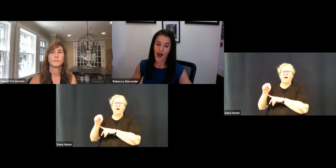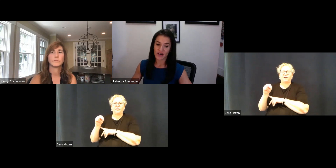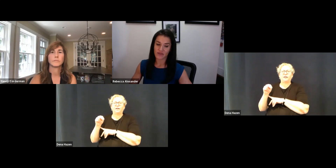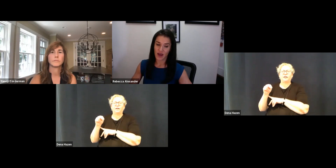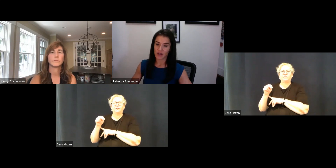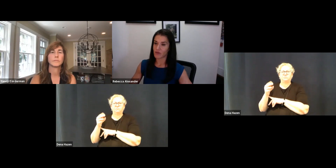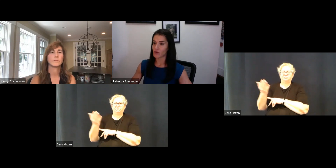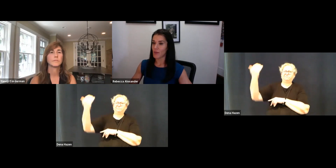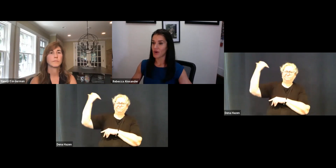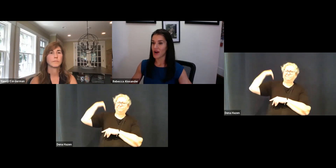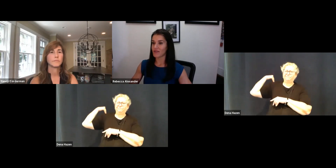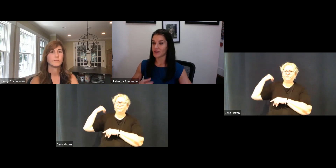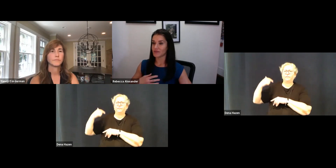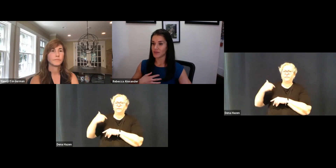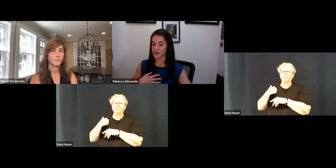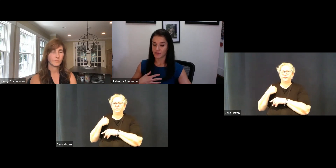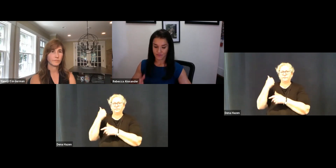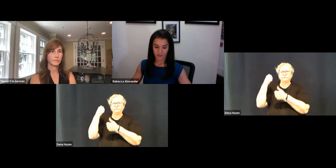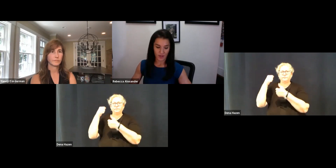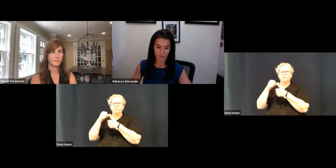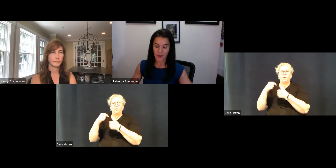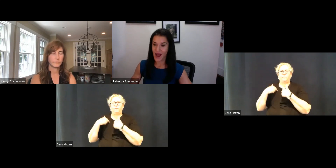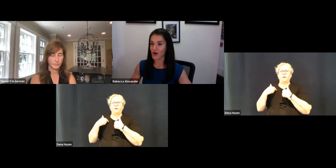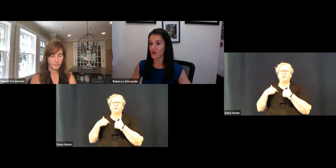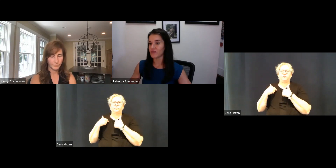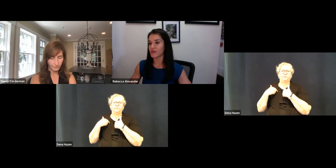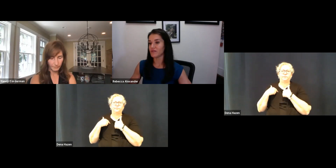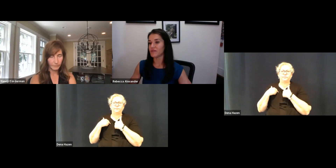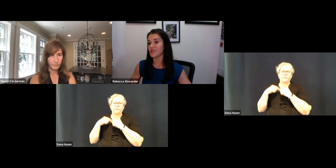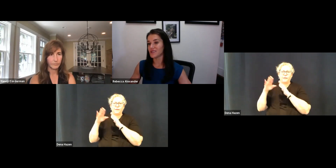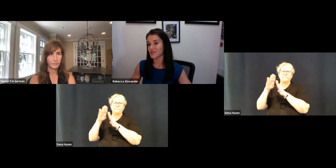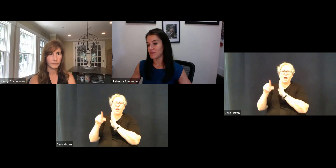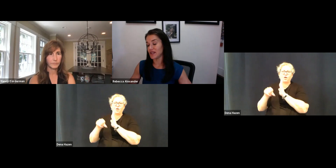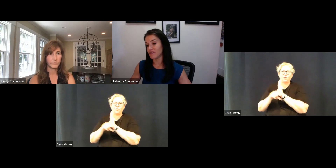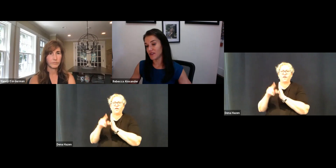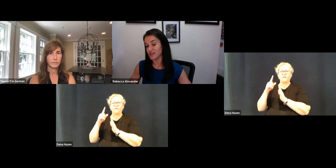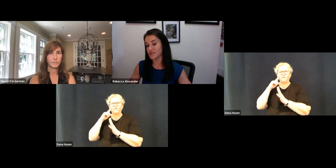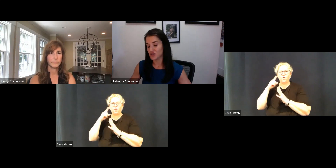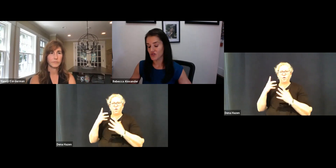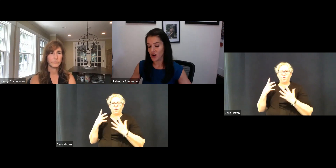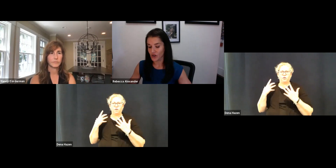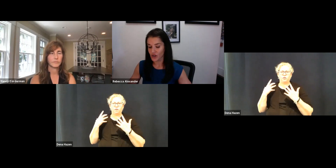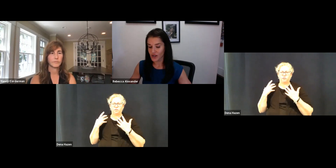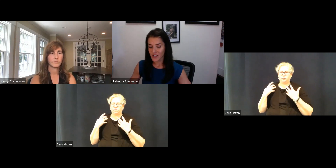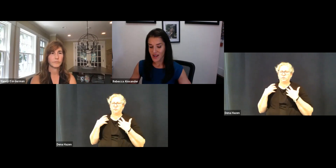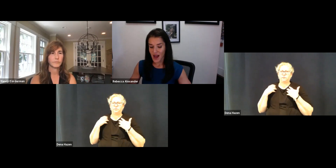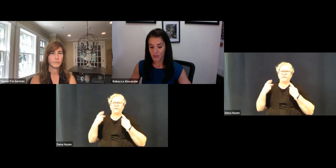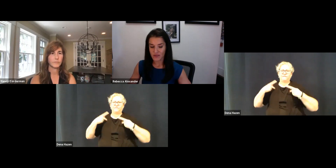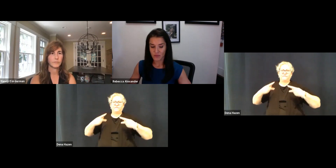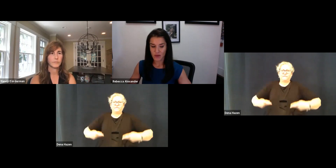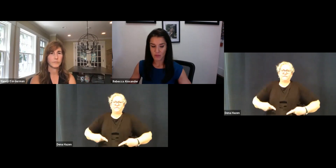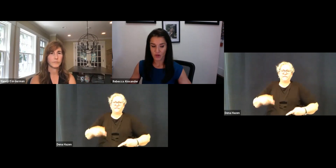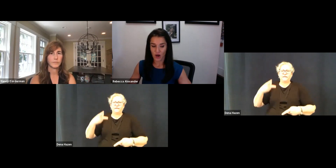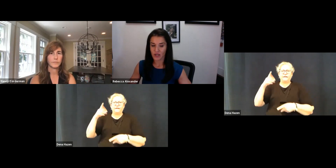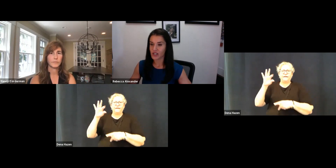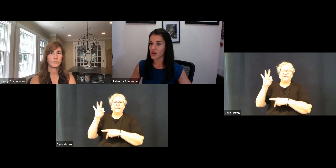How many of them-- and remember, I have a background in fitness and being a fitness instructor-- how many of the people on here